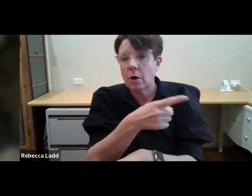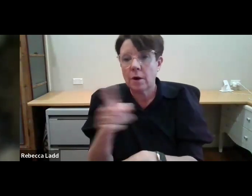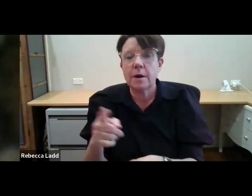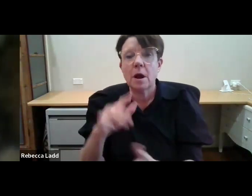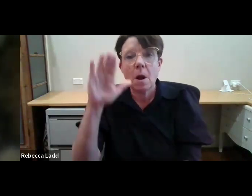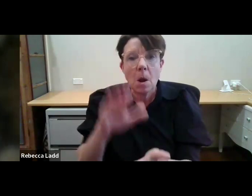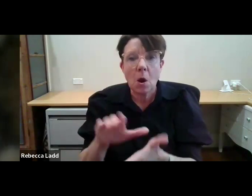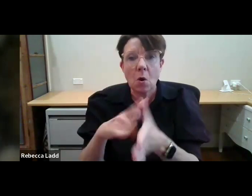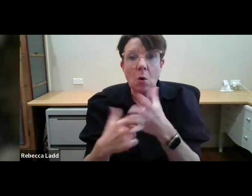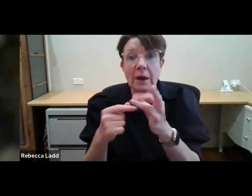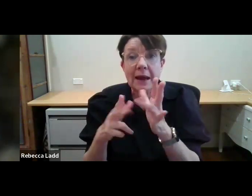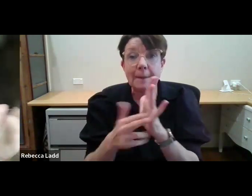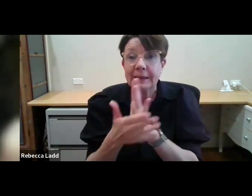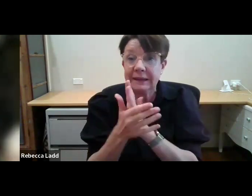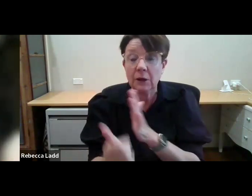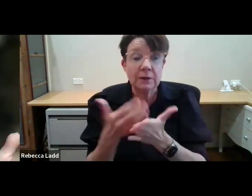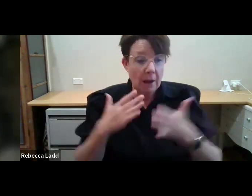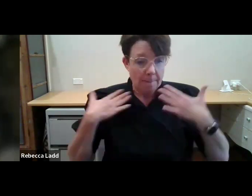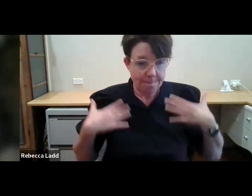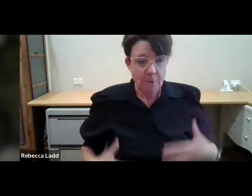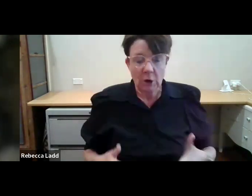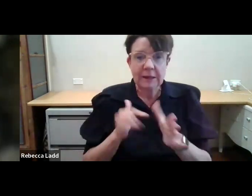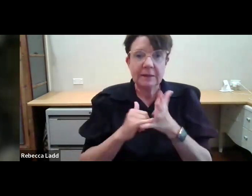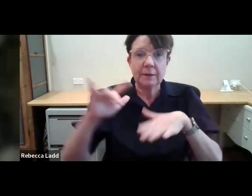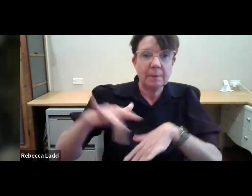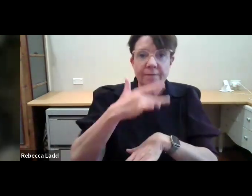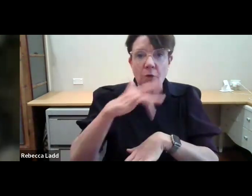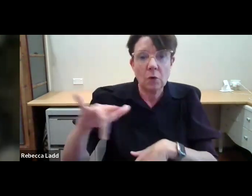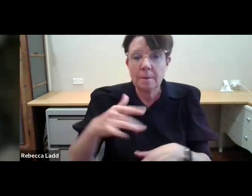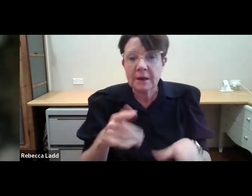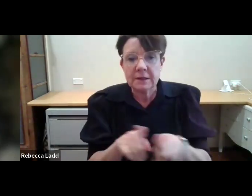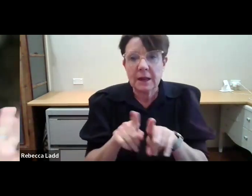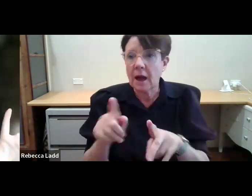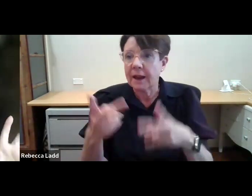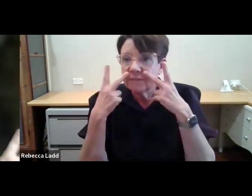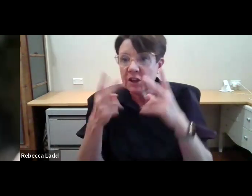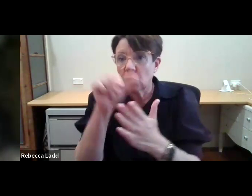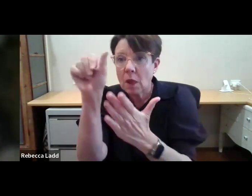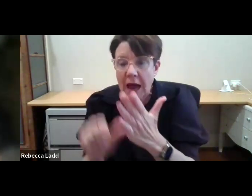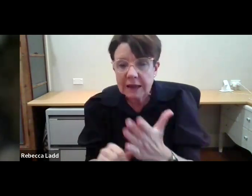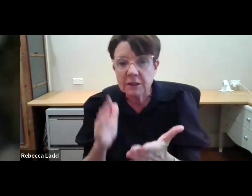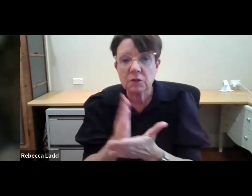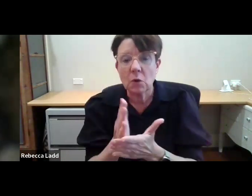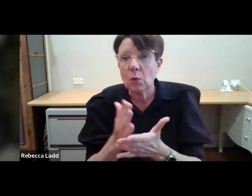creating product we have moved away a bit from